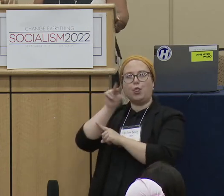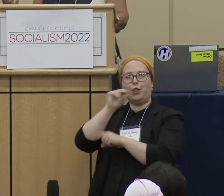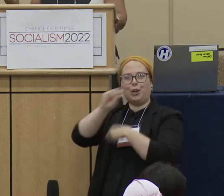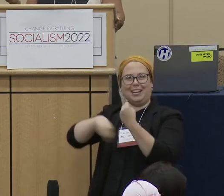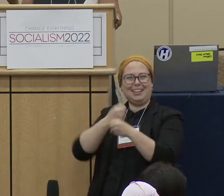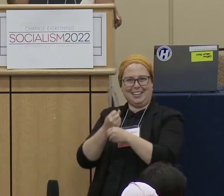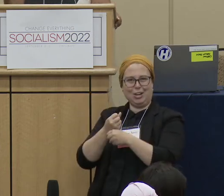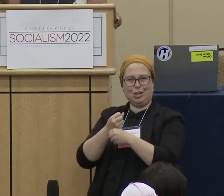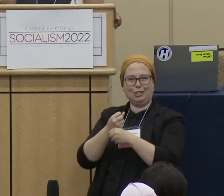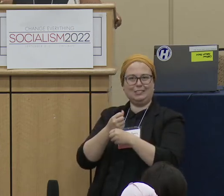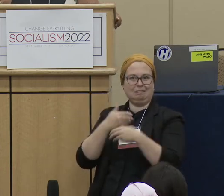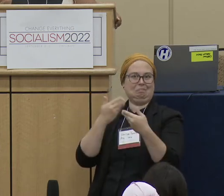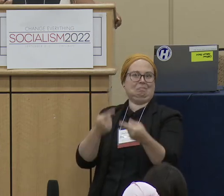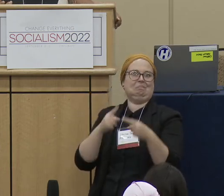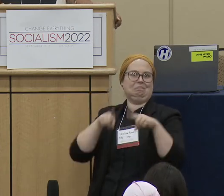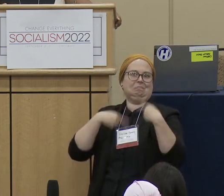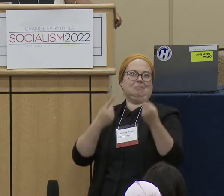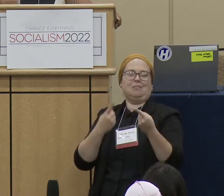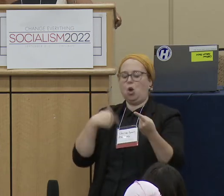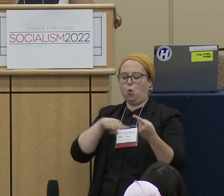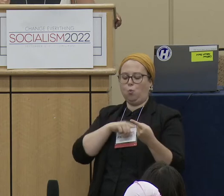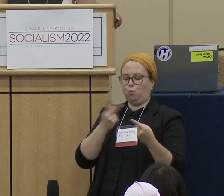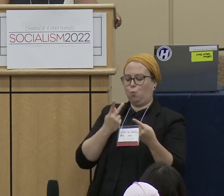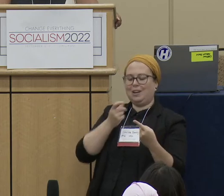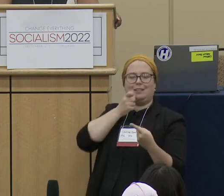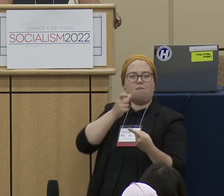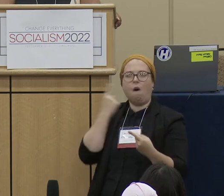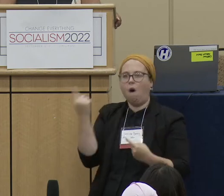insert reflection on Bell Hooks . Somebody I've known for 30